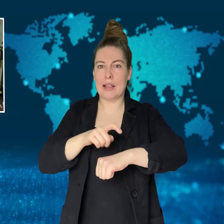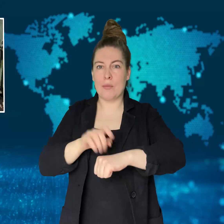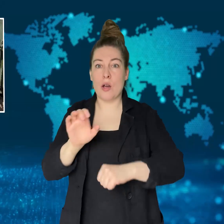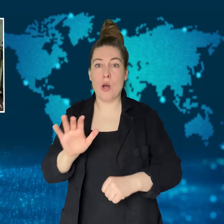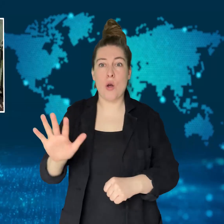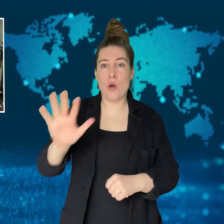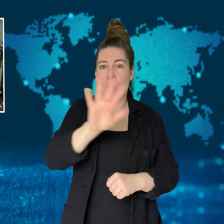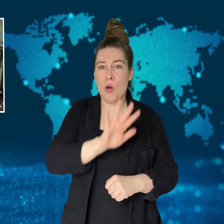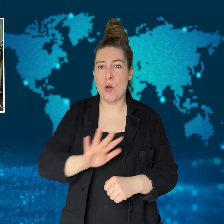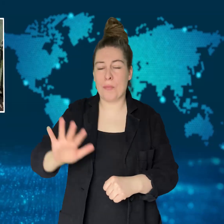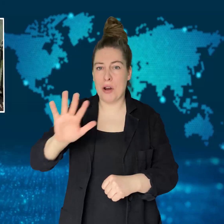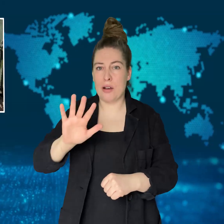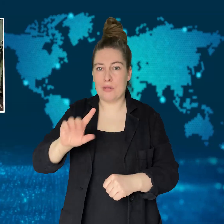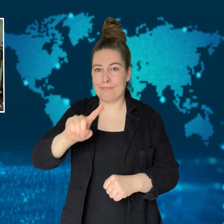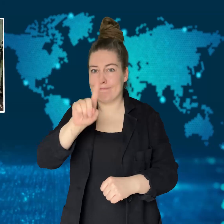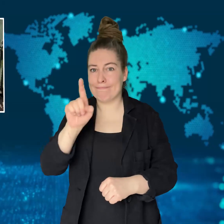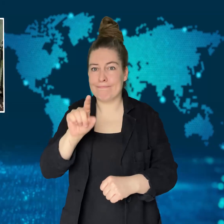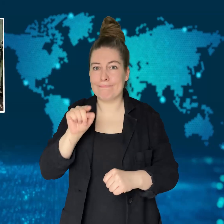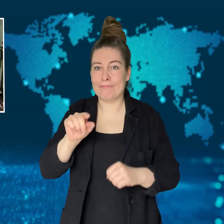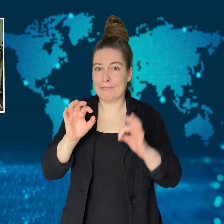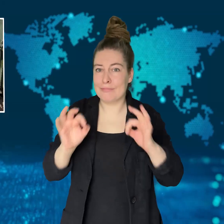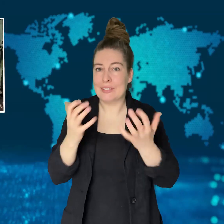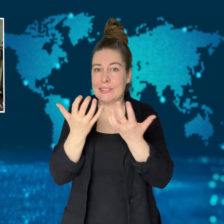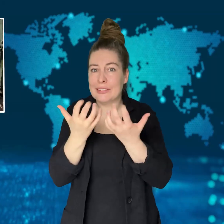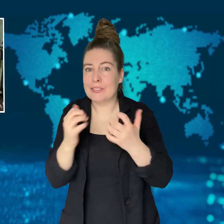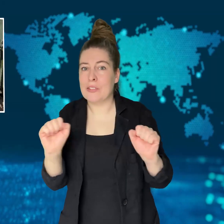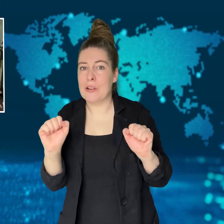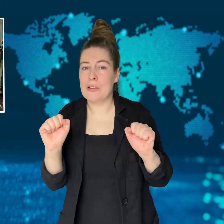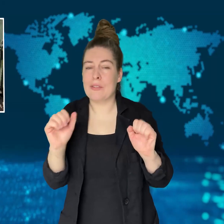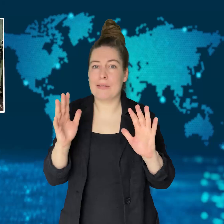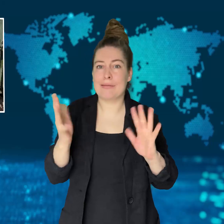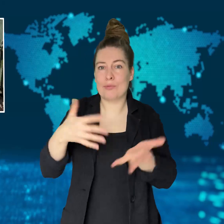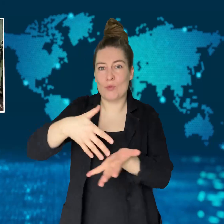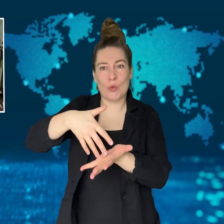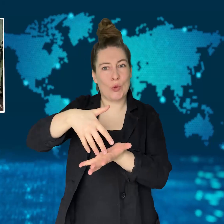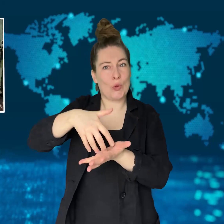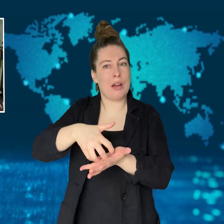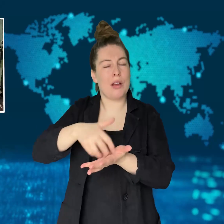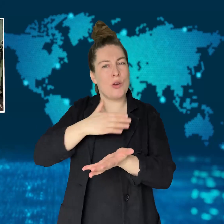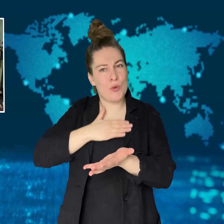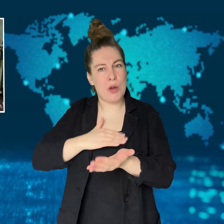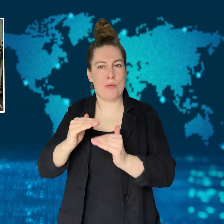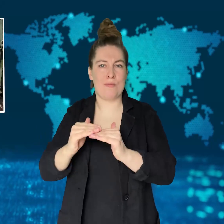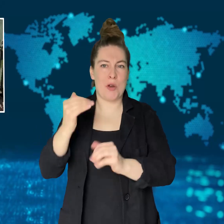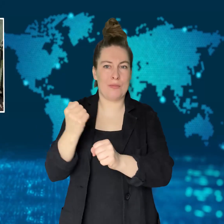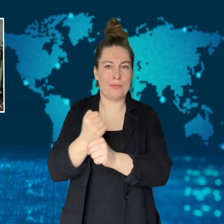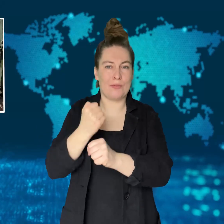The country's Chancellor, Friedrich Merz, says